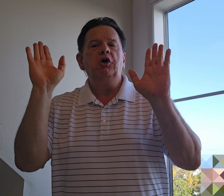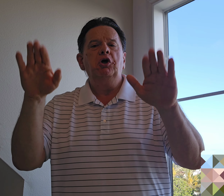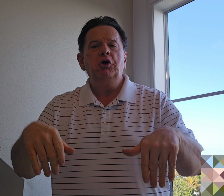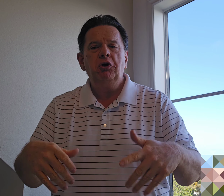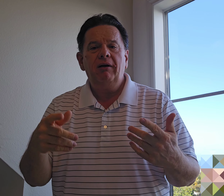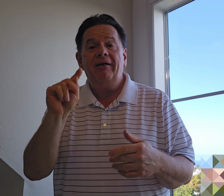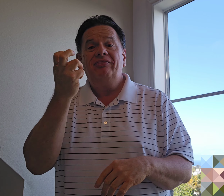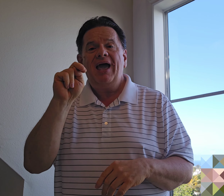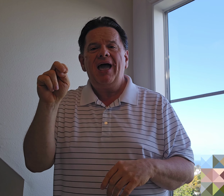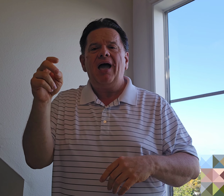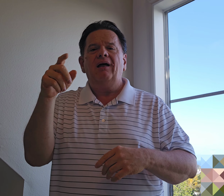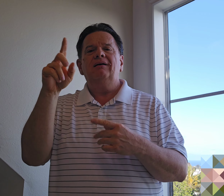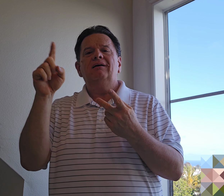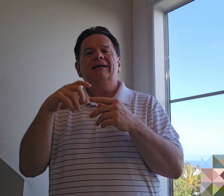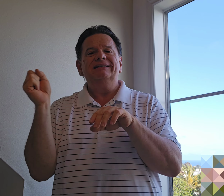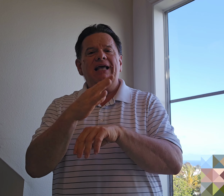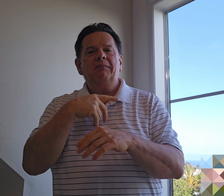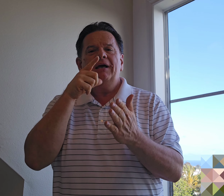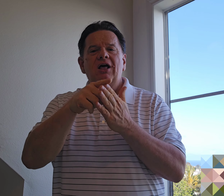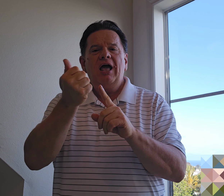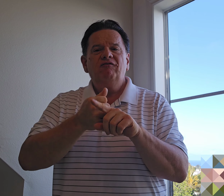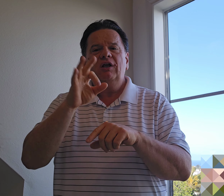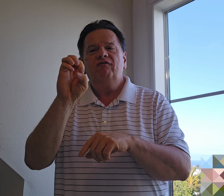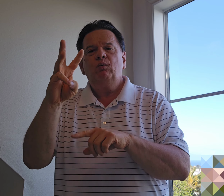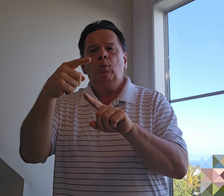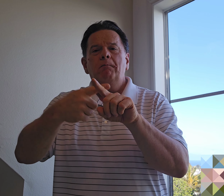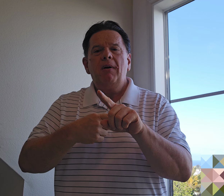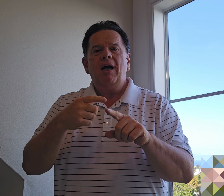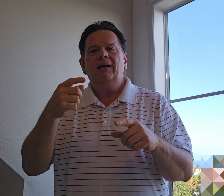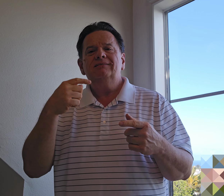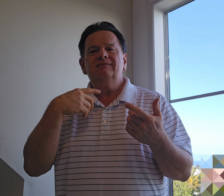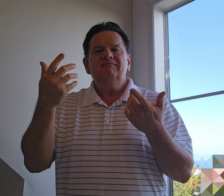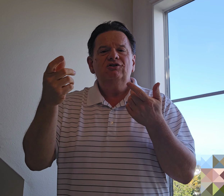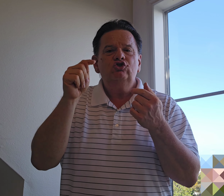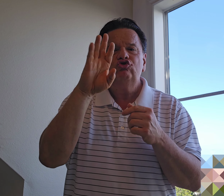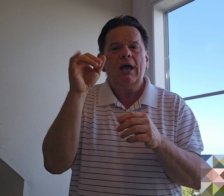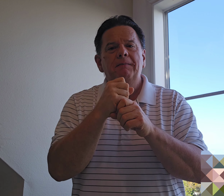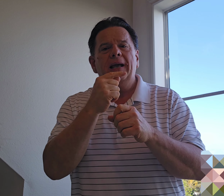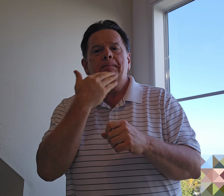Pay within a few days, and there'd be a generous discount. I still ignored all that.